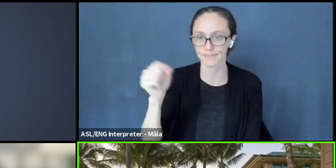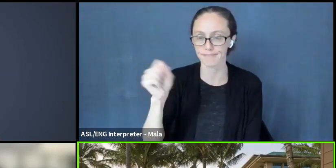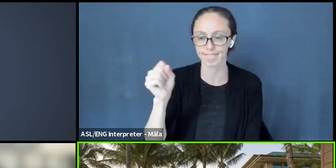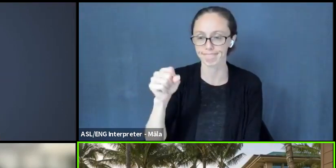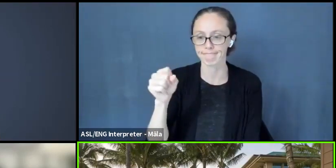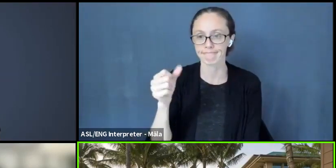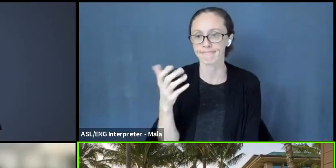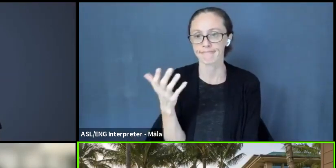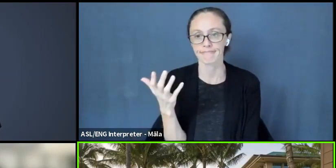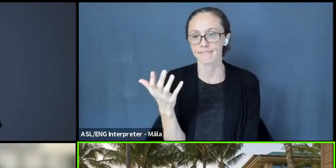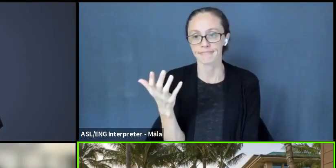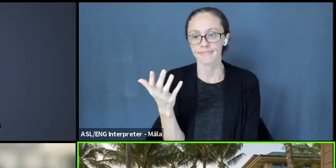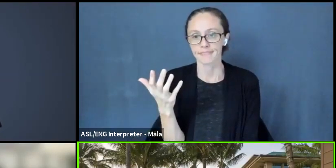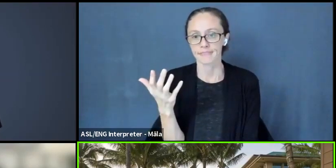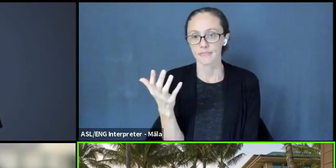DR. Sure.